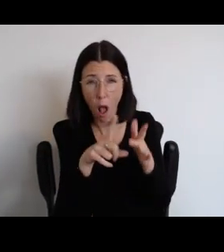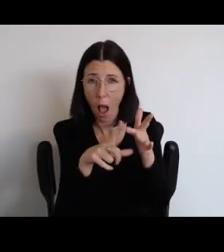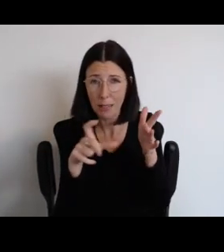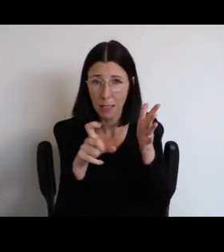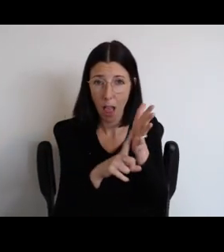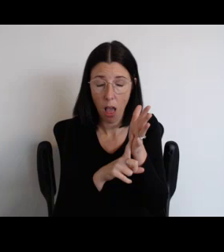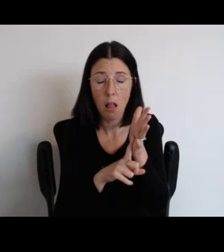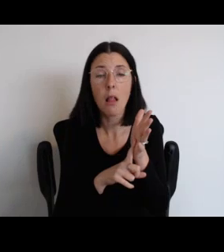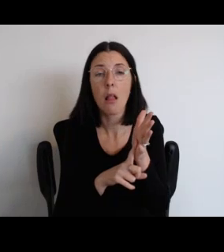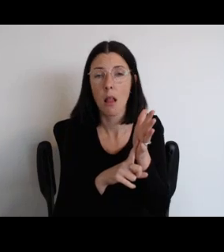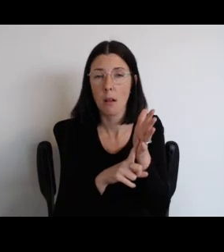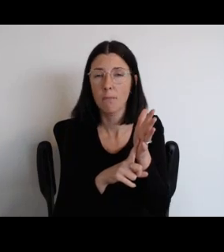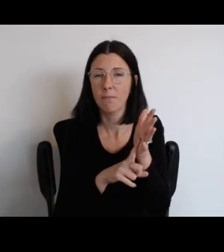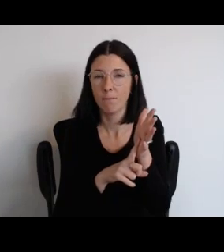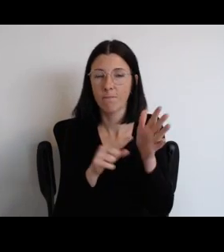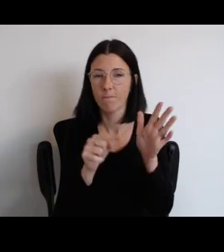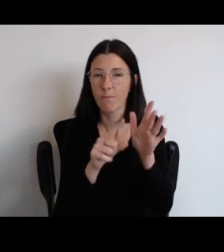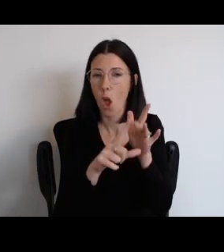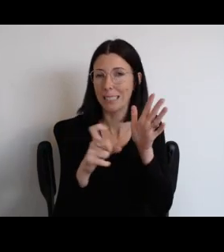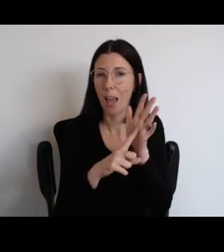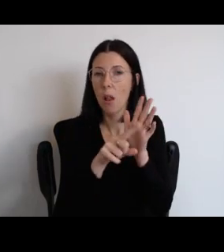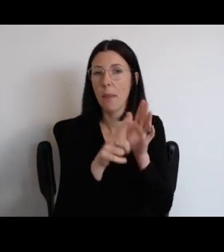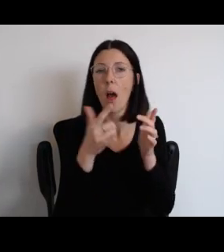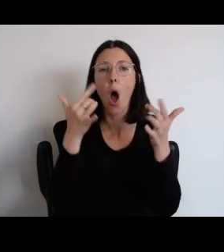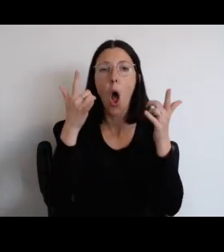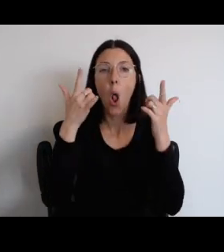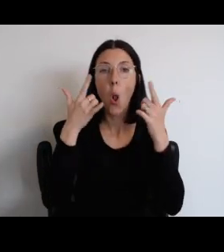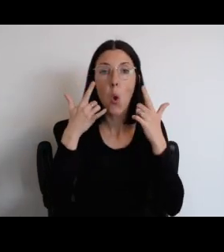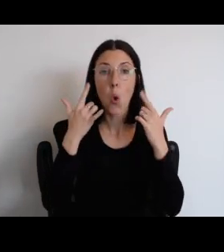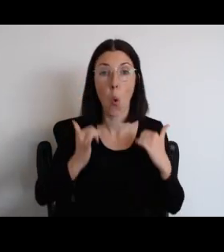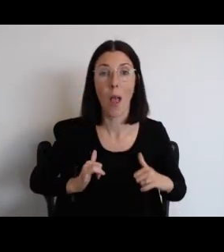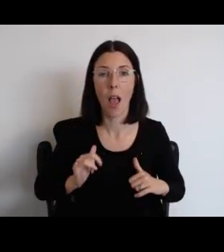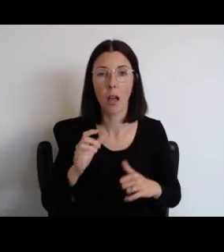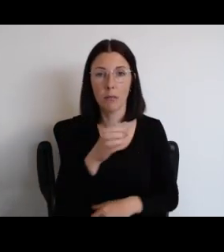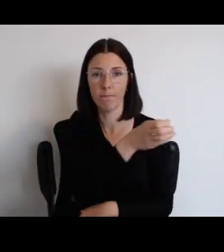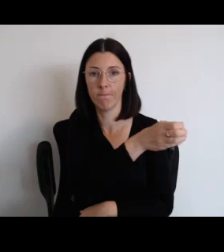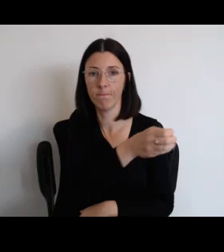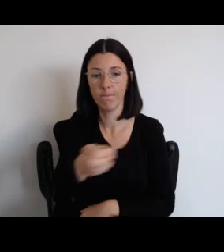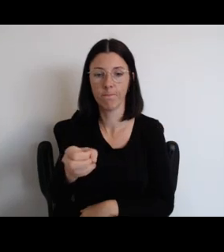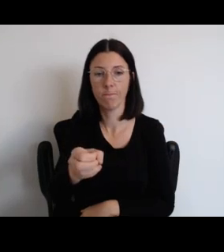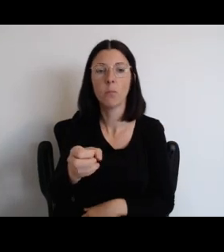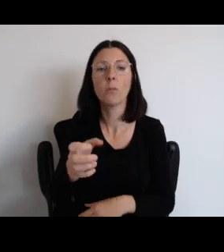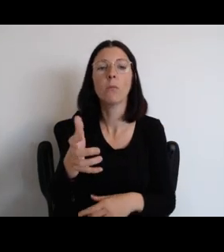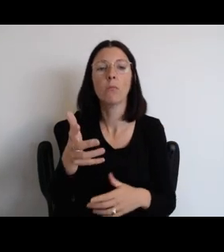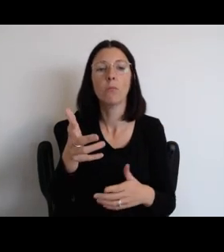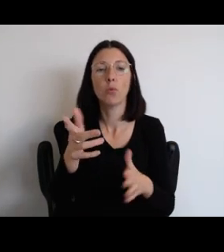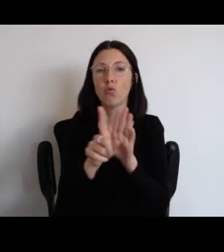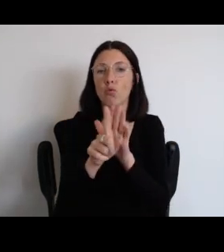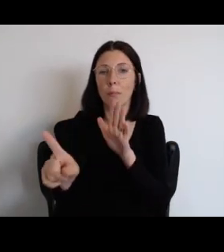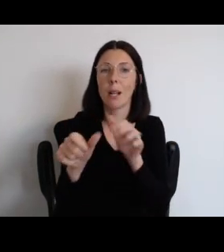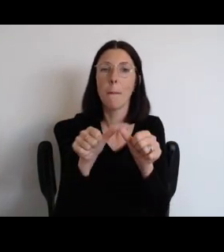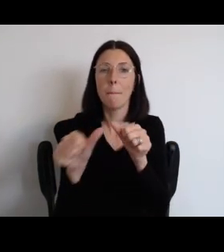lawyer is a lawyer who is appointed to represent the best interests of a child so it's not a client